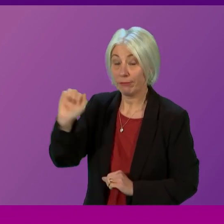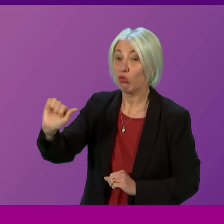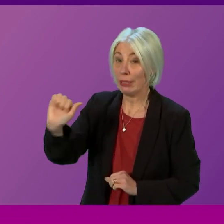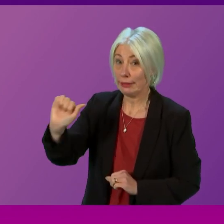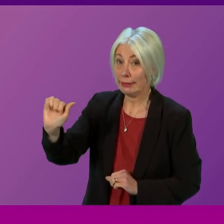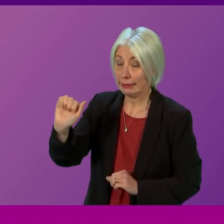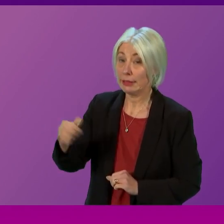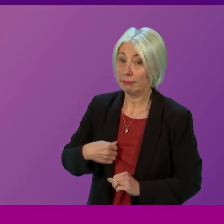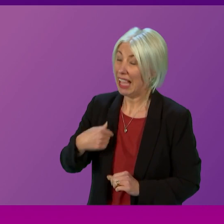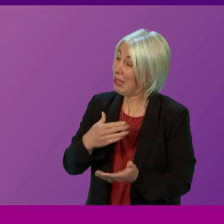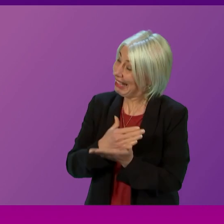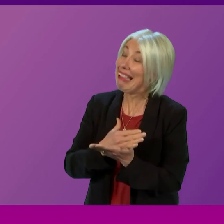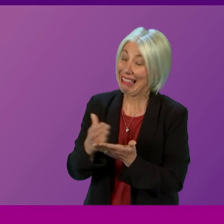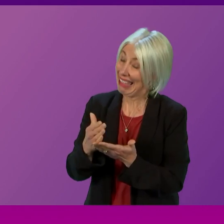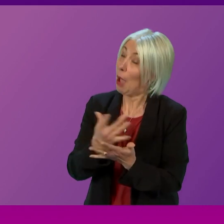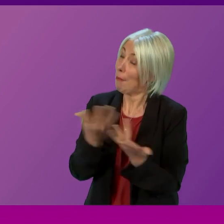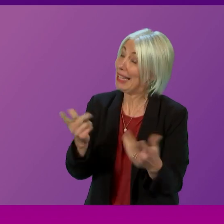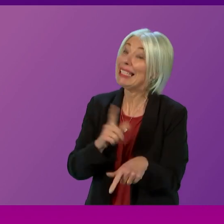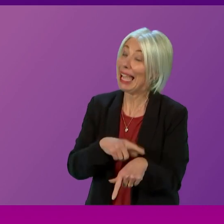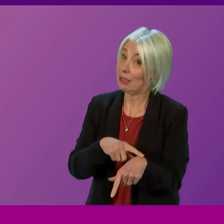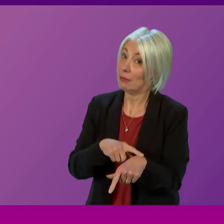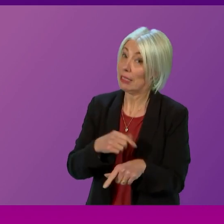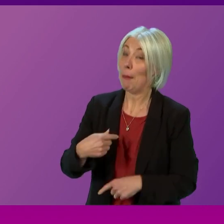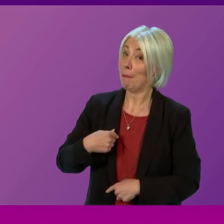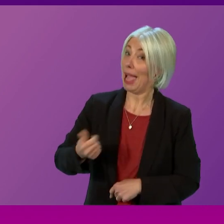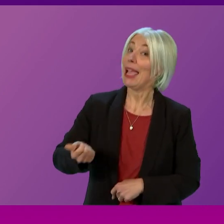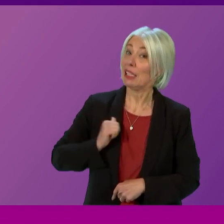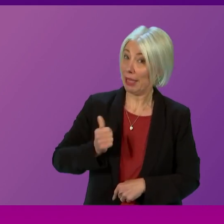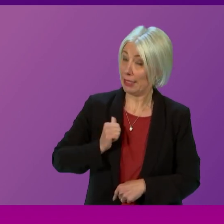I have made it clear on many occasions that it is my expectation that